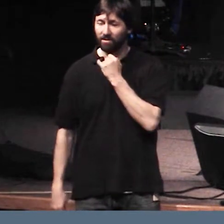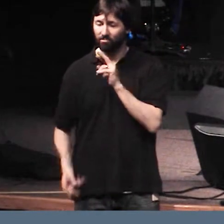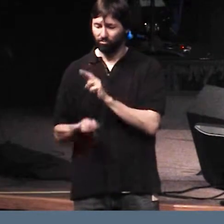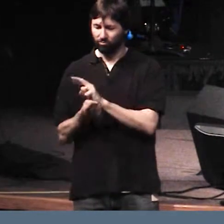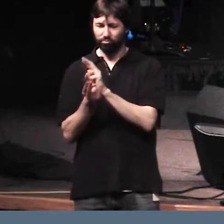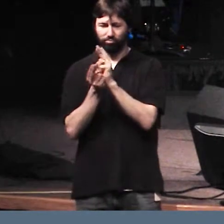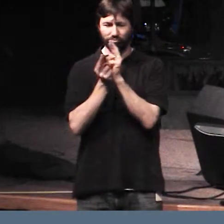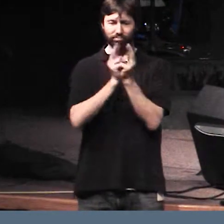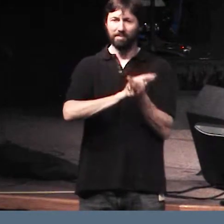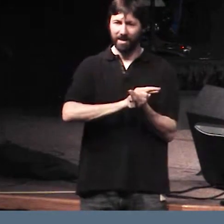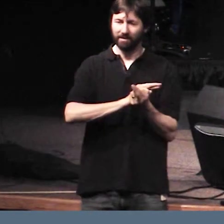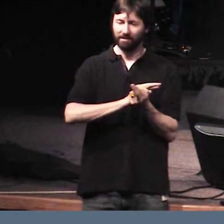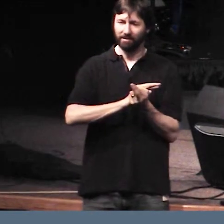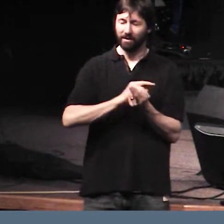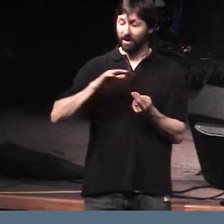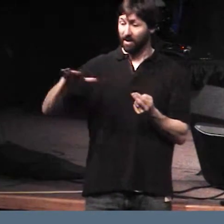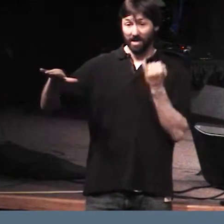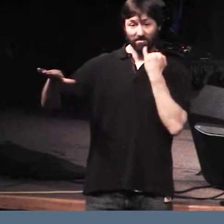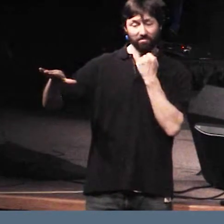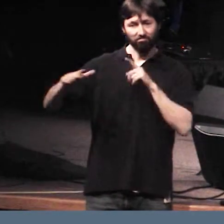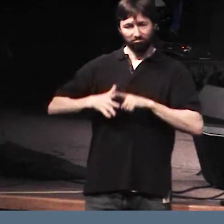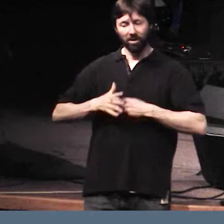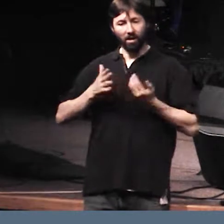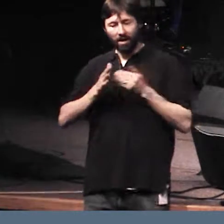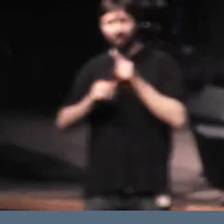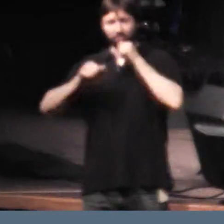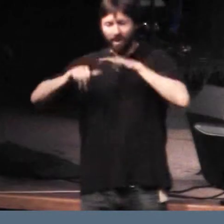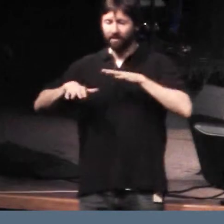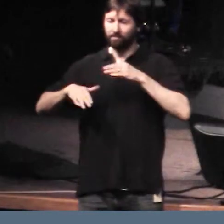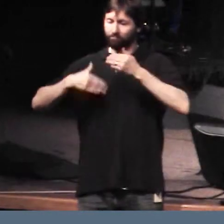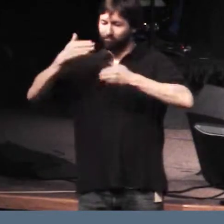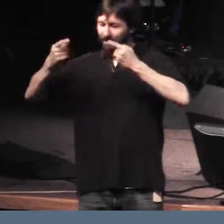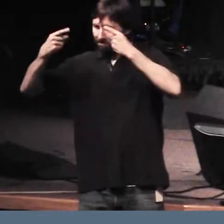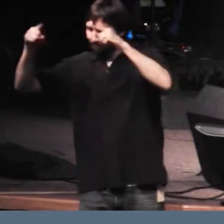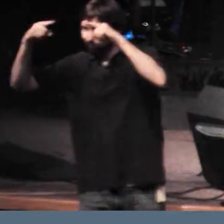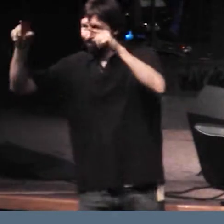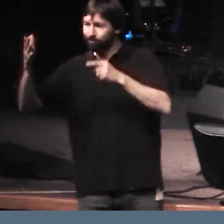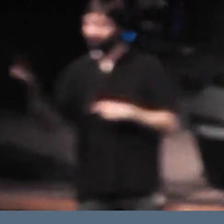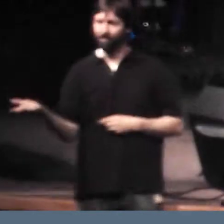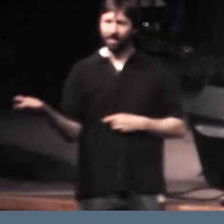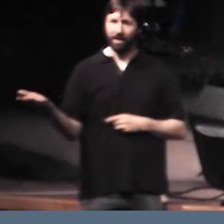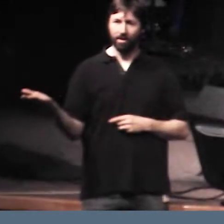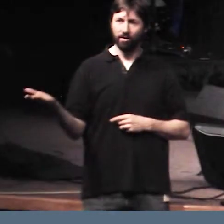removed the famine and started blessing the land of Israel once again so Naomi starts hearing about how things are going well back in Israel